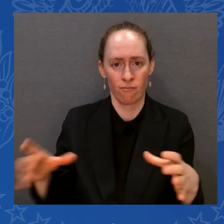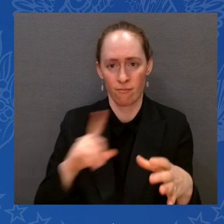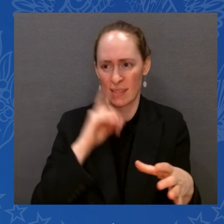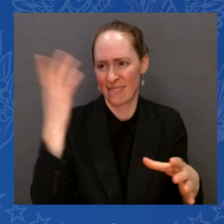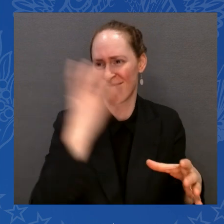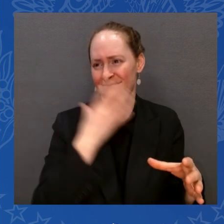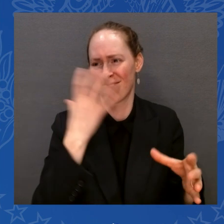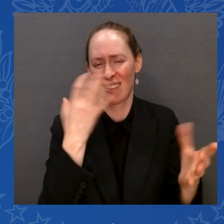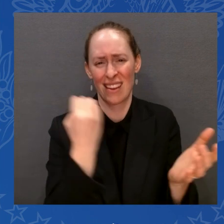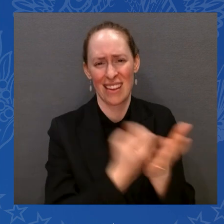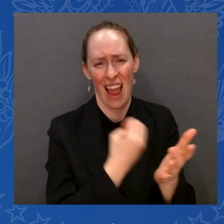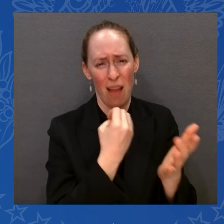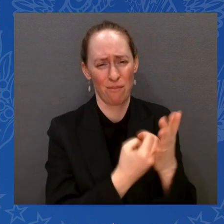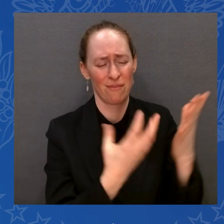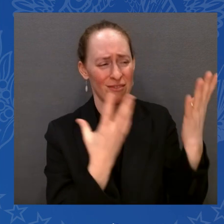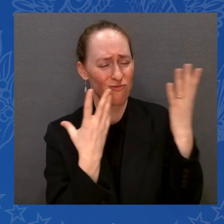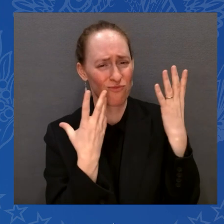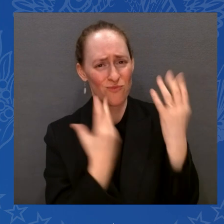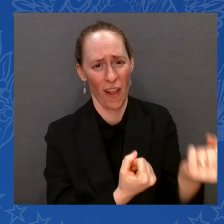but the Biden economic plan is working.